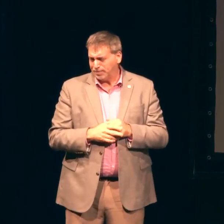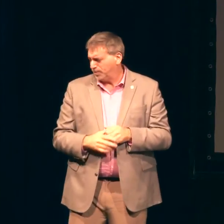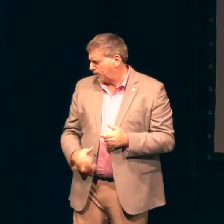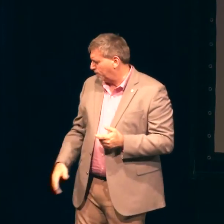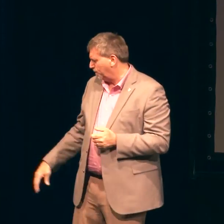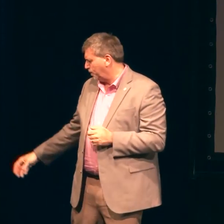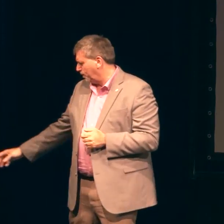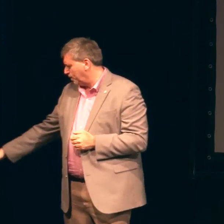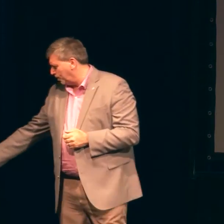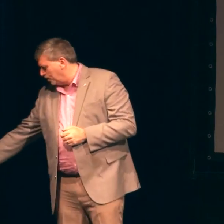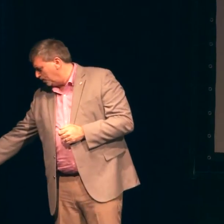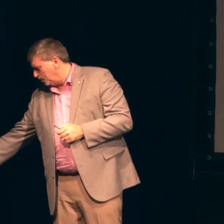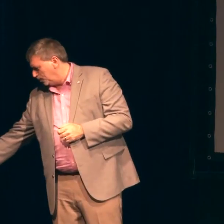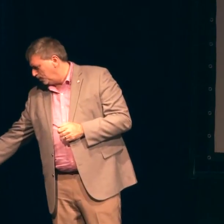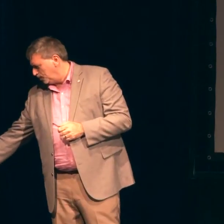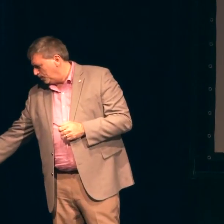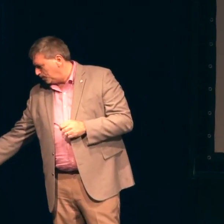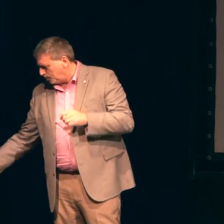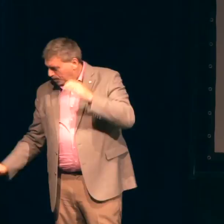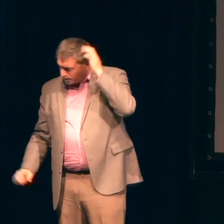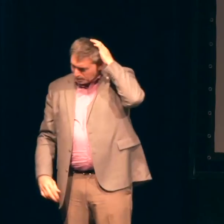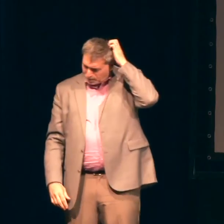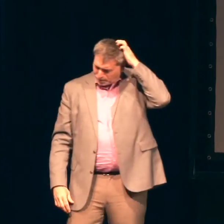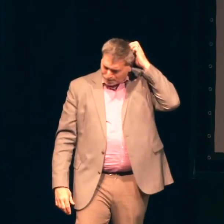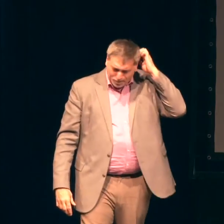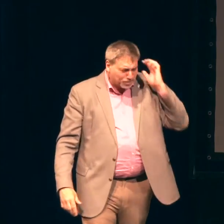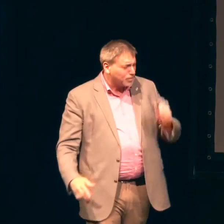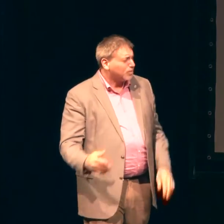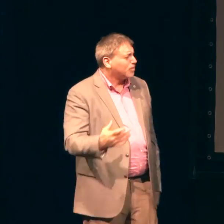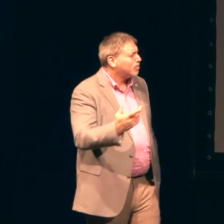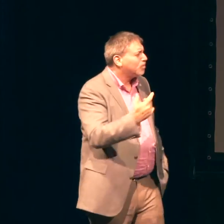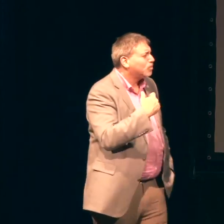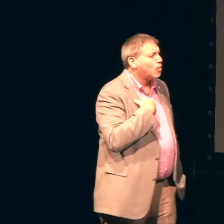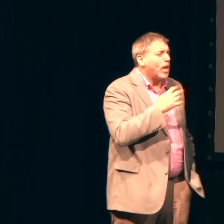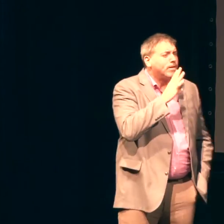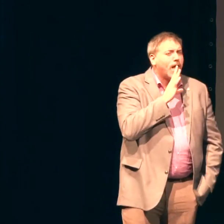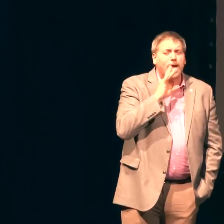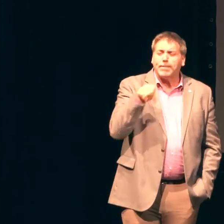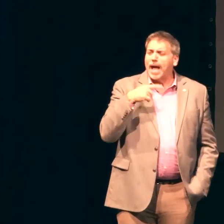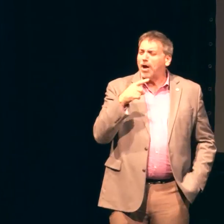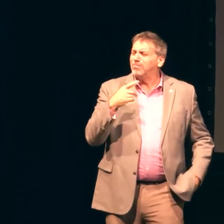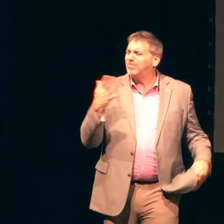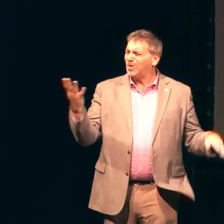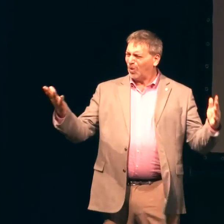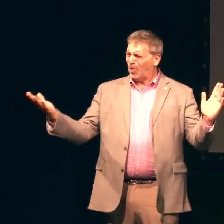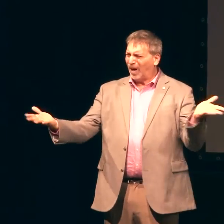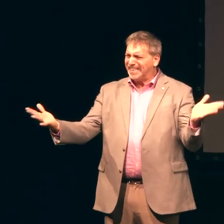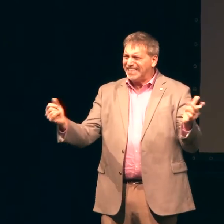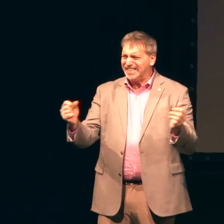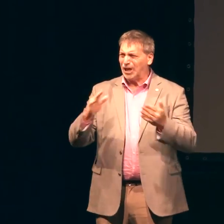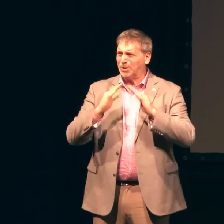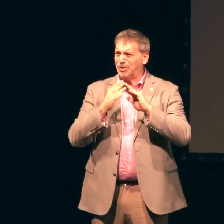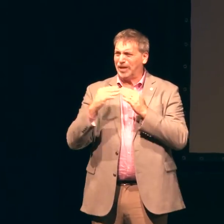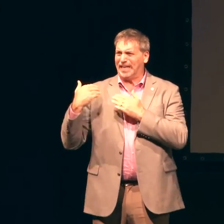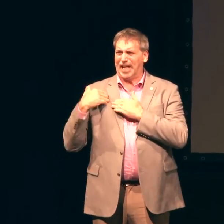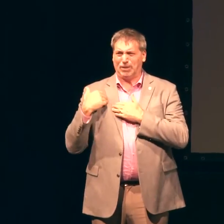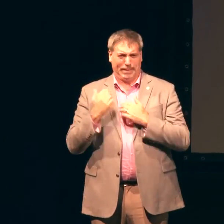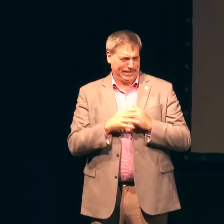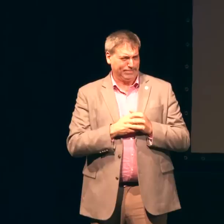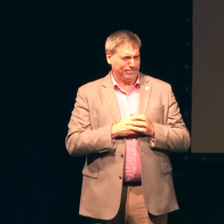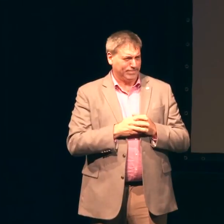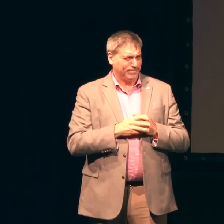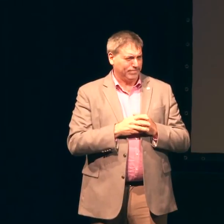how do we set up goals as leaders? What do I